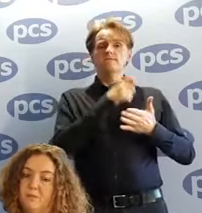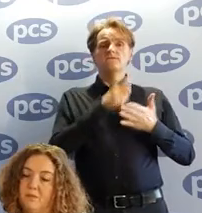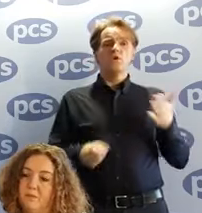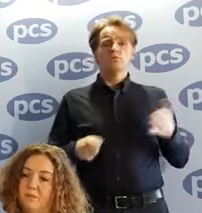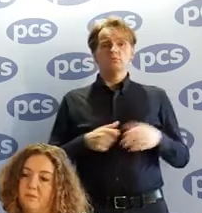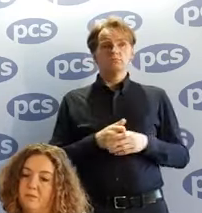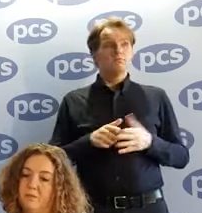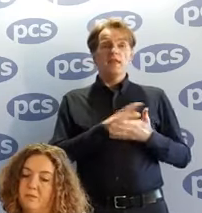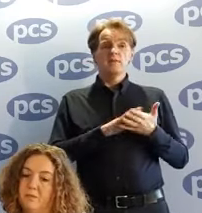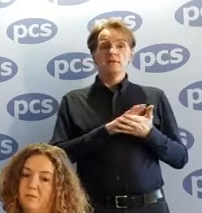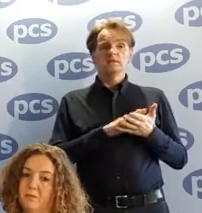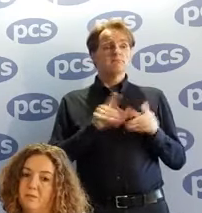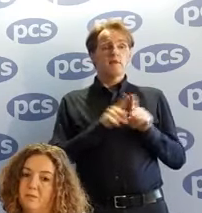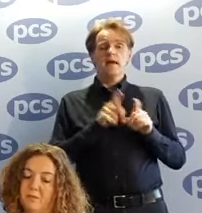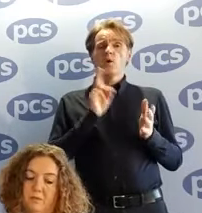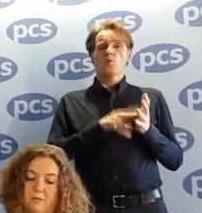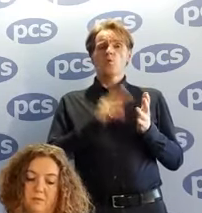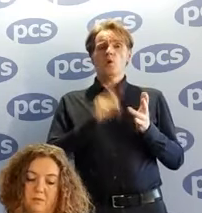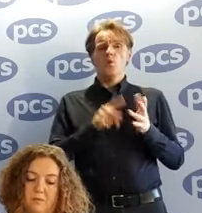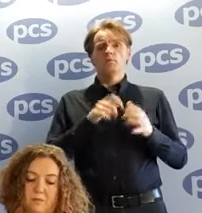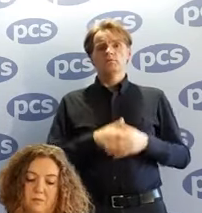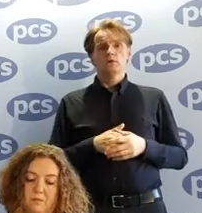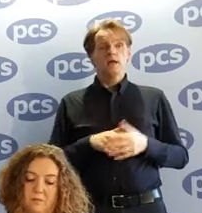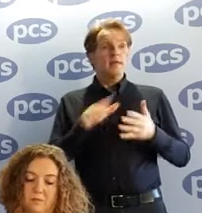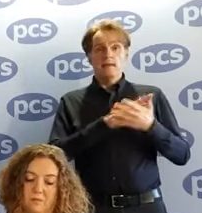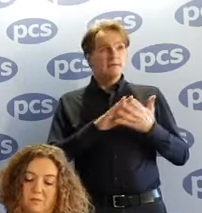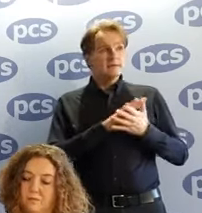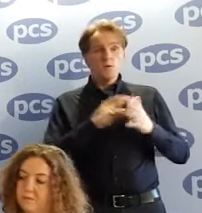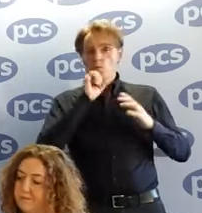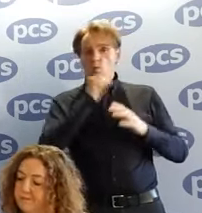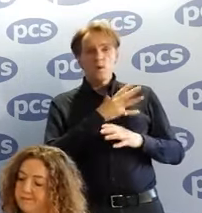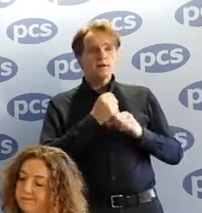because it means that we won't reach the threshold and what we will urge more